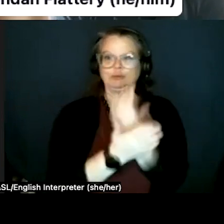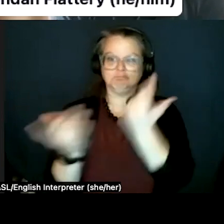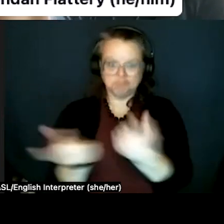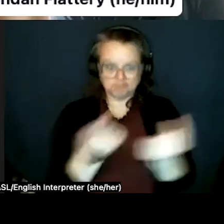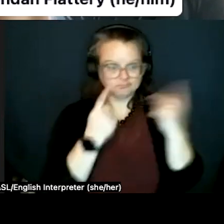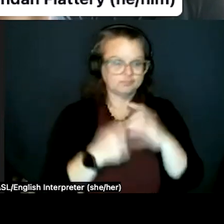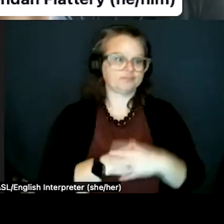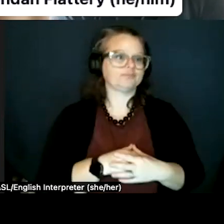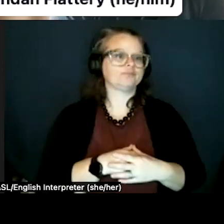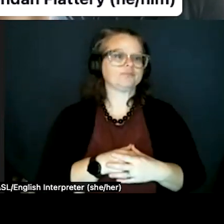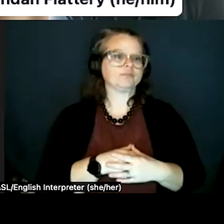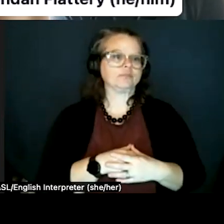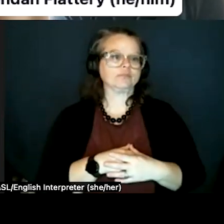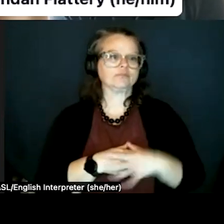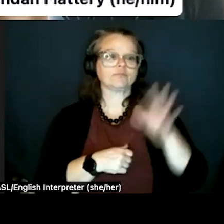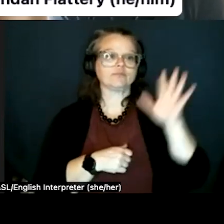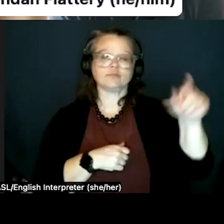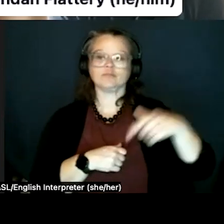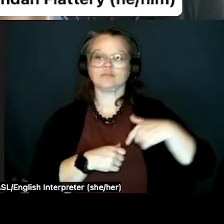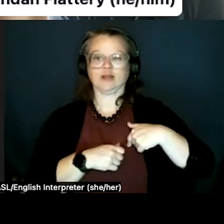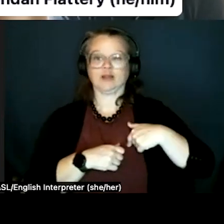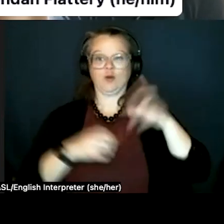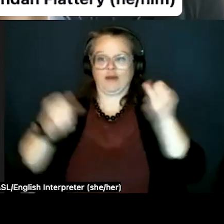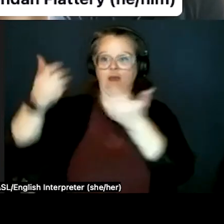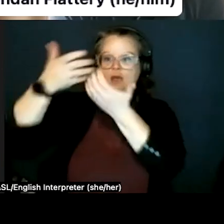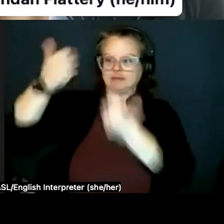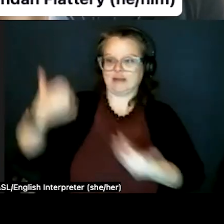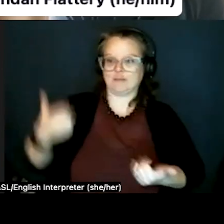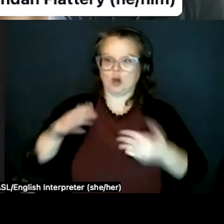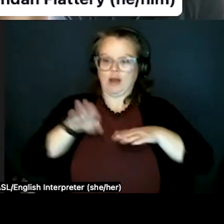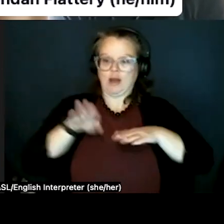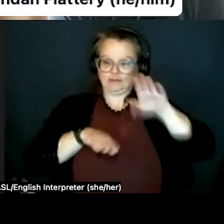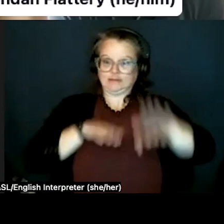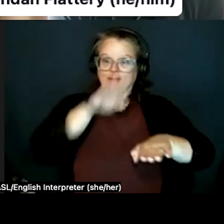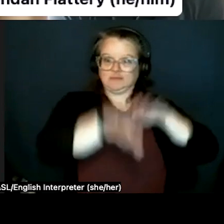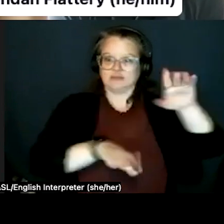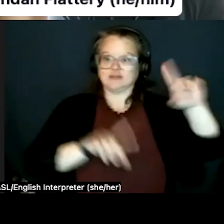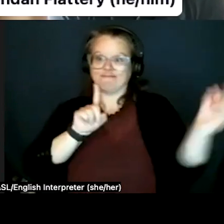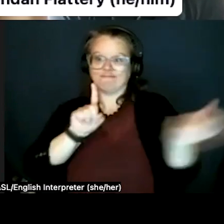have multiple uses. But it's just a way, you know, if you, if you work on the same sort of